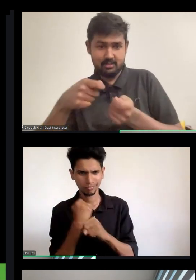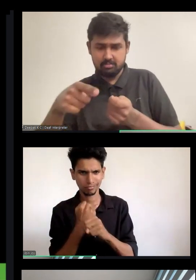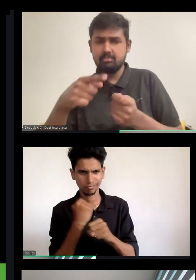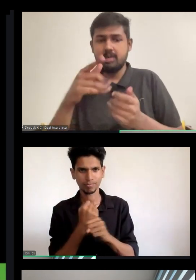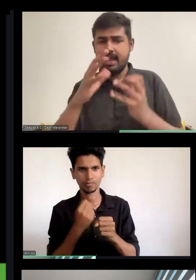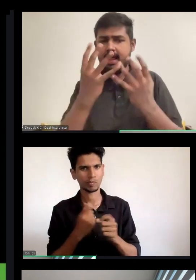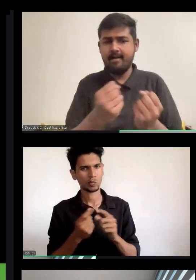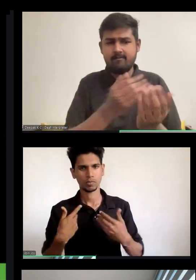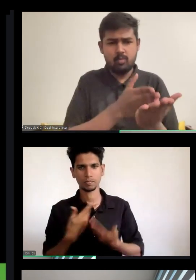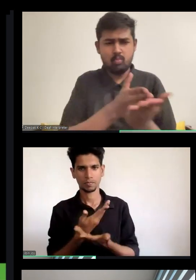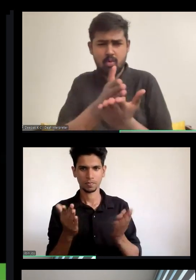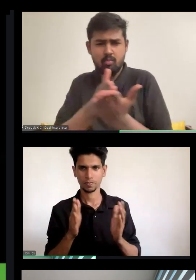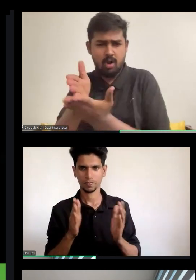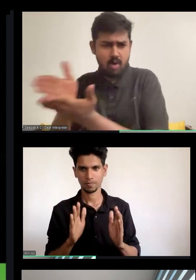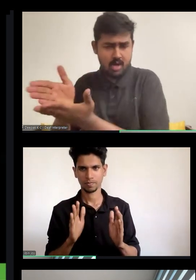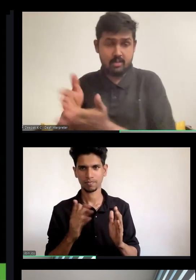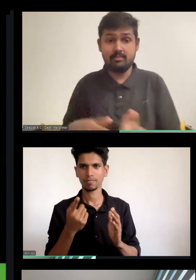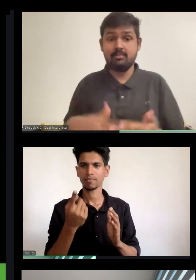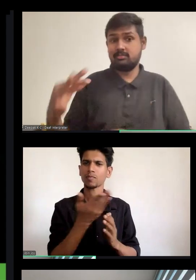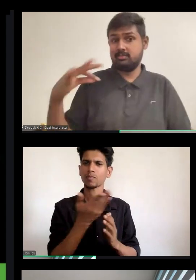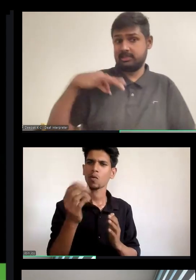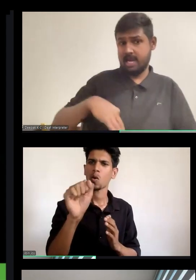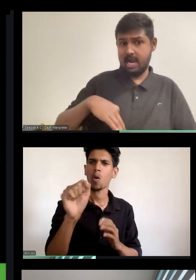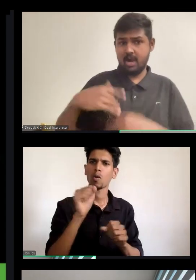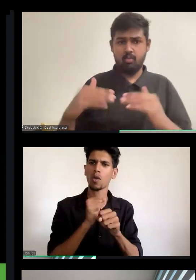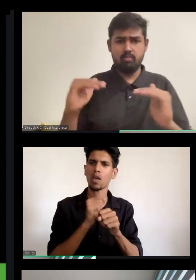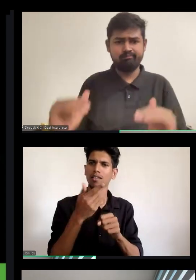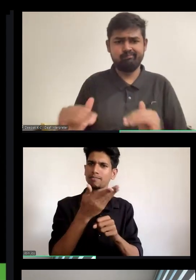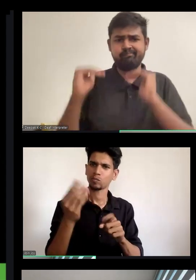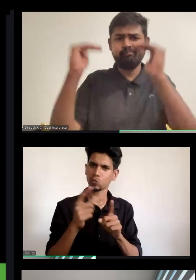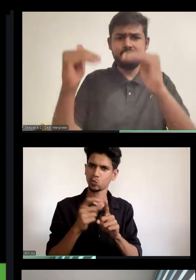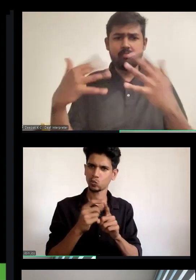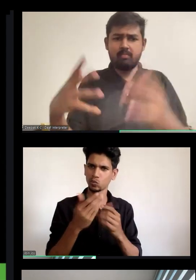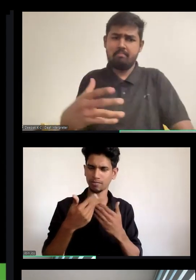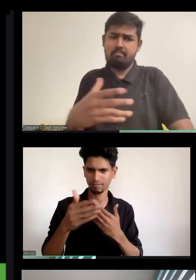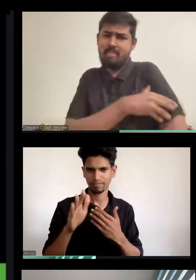You are doing your work. But very often, you hit a ceiling.